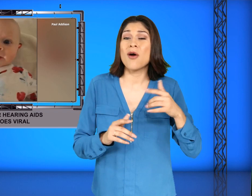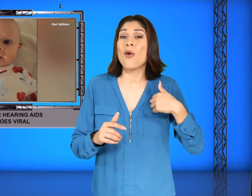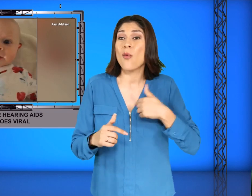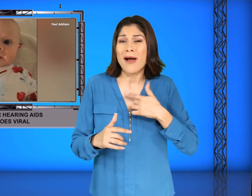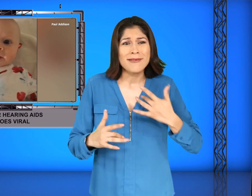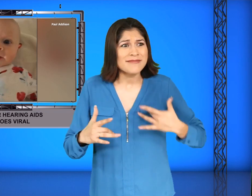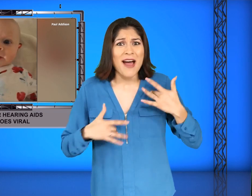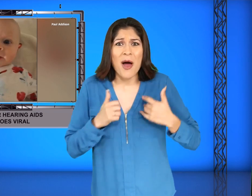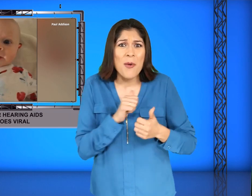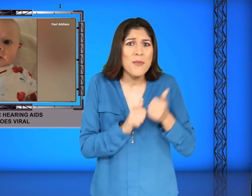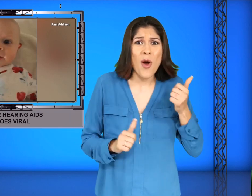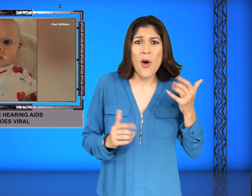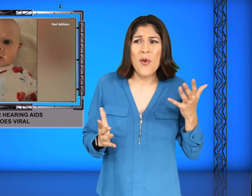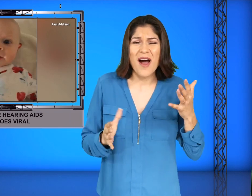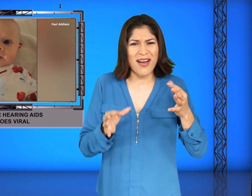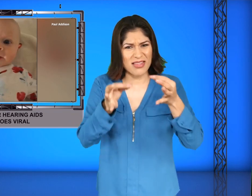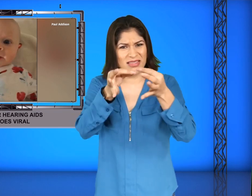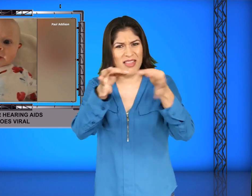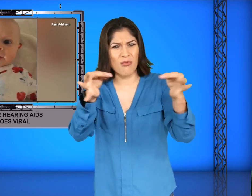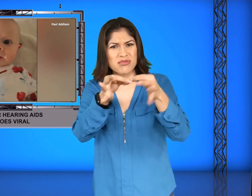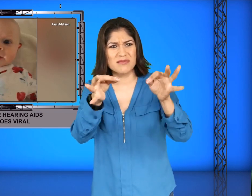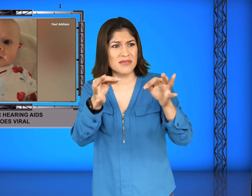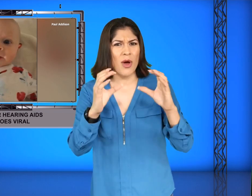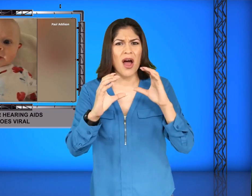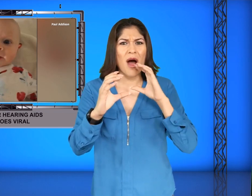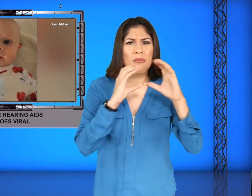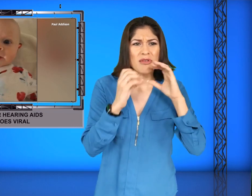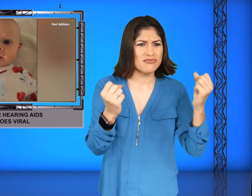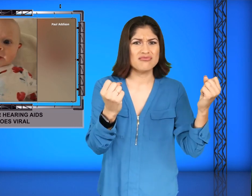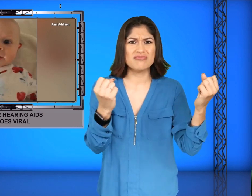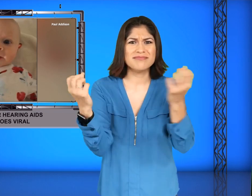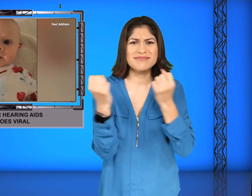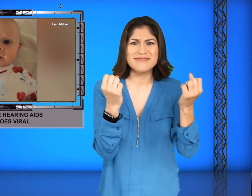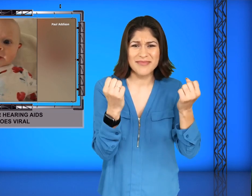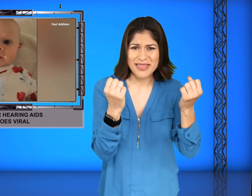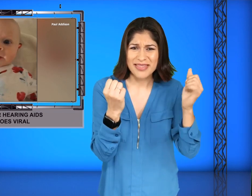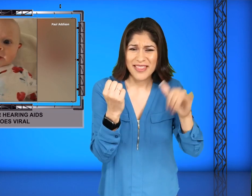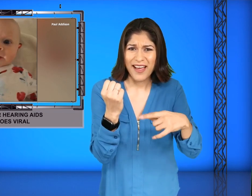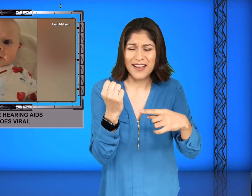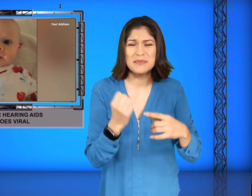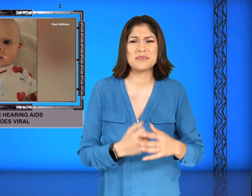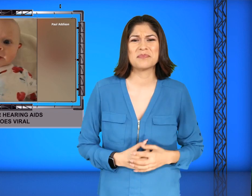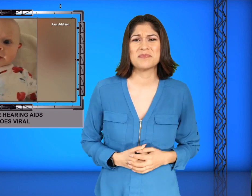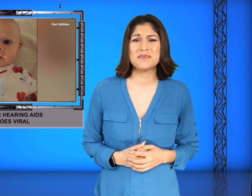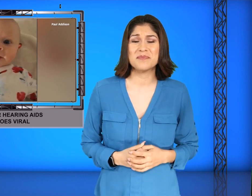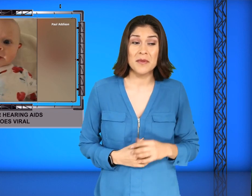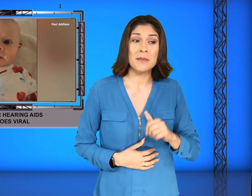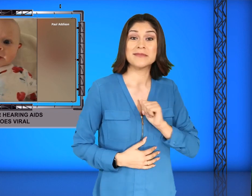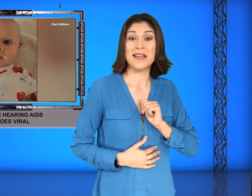What excites us most is language and communication.